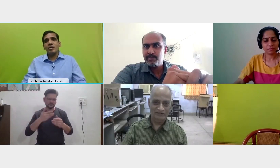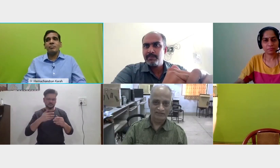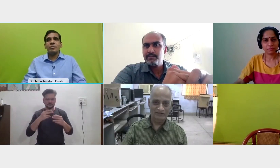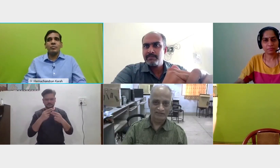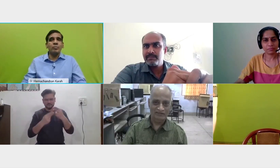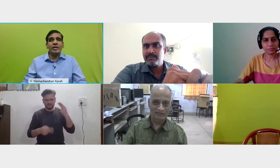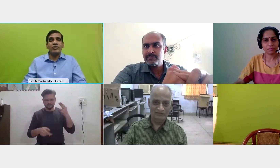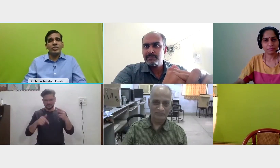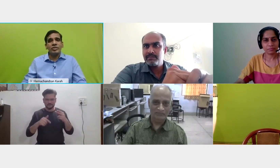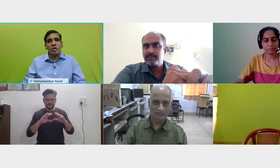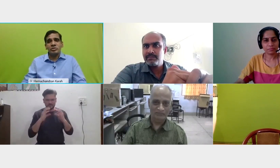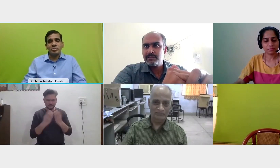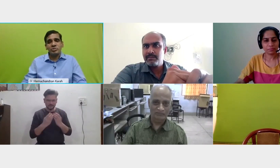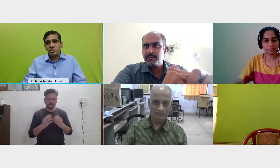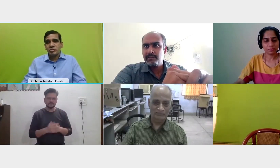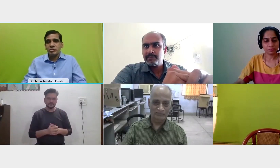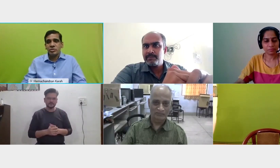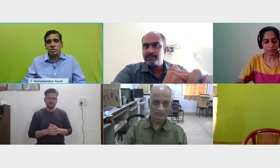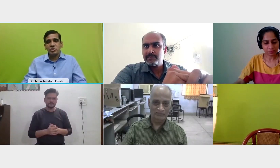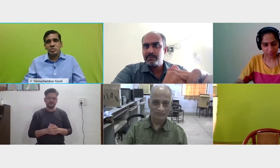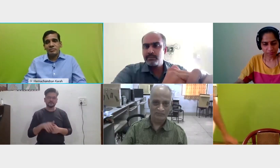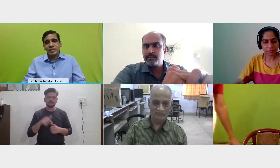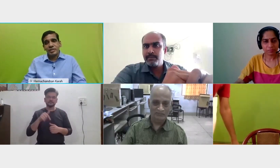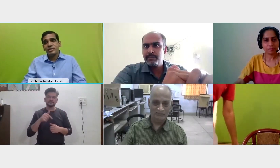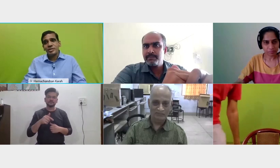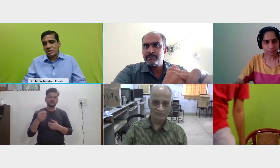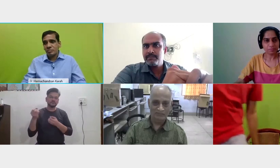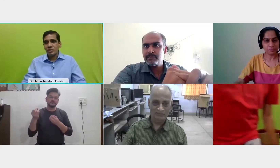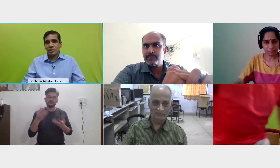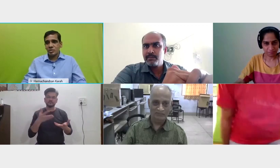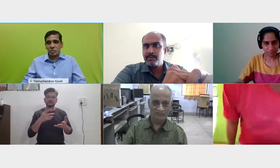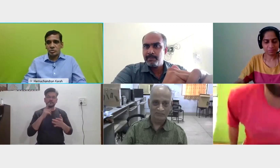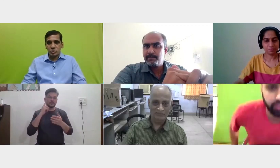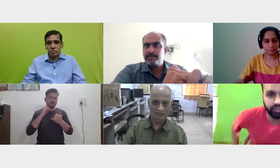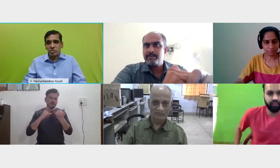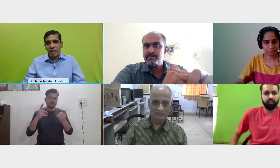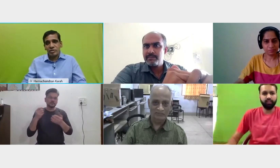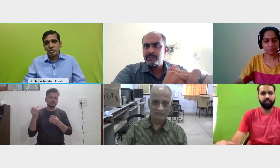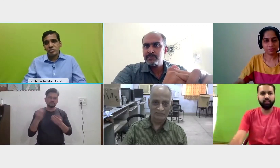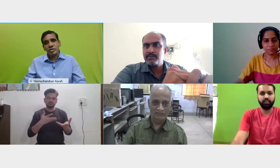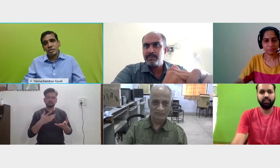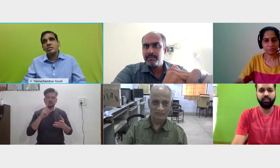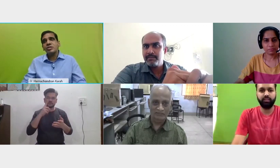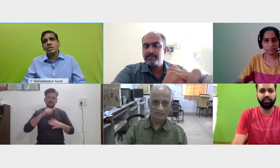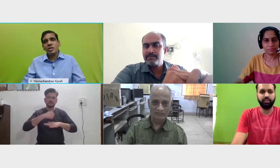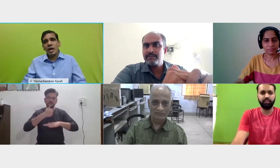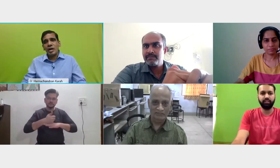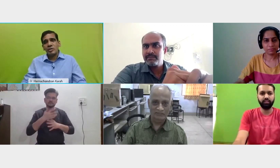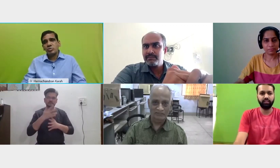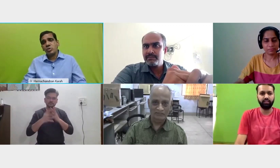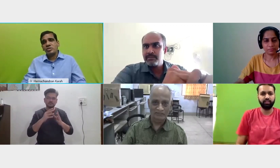have pioneering contributors to that field here, those who design dictionary and who